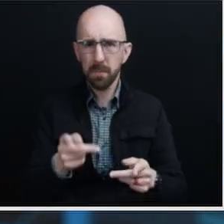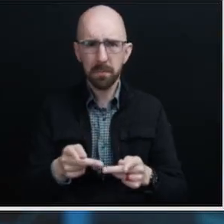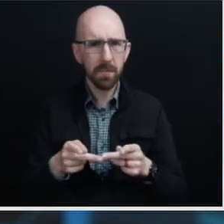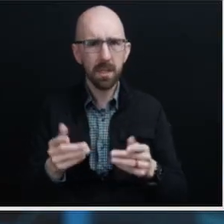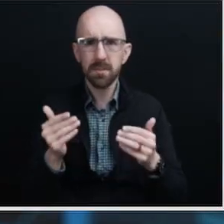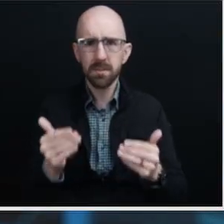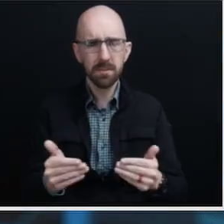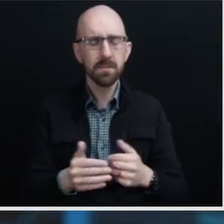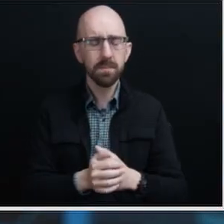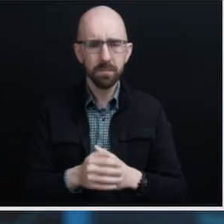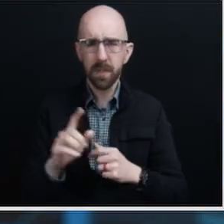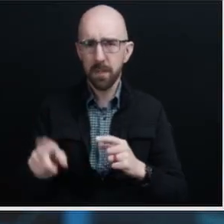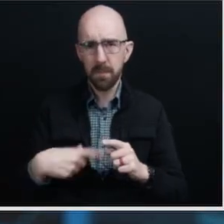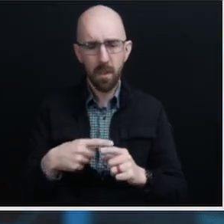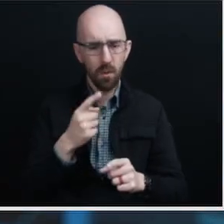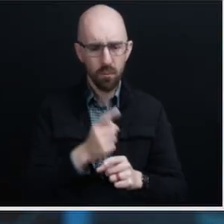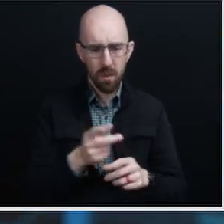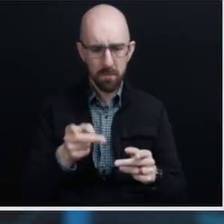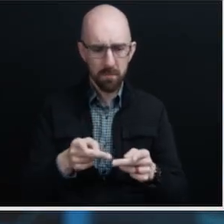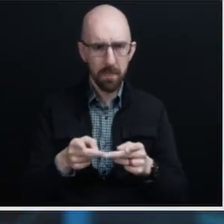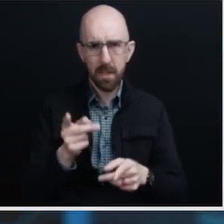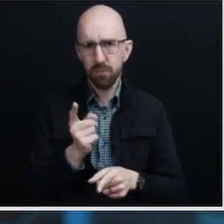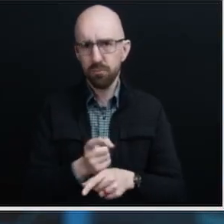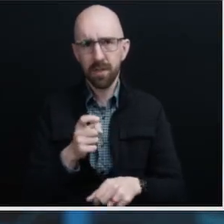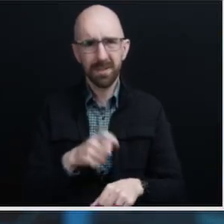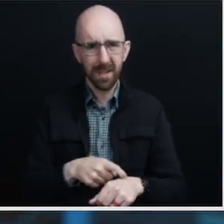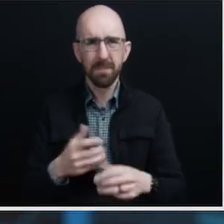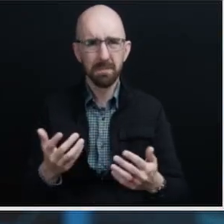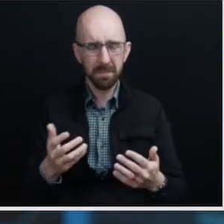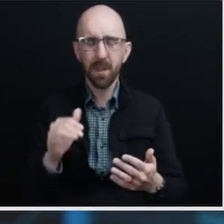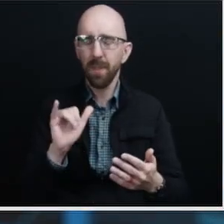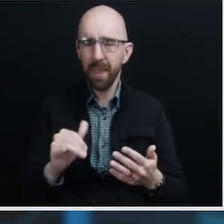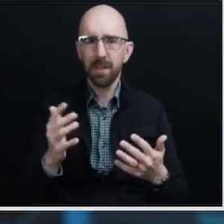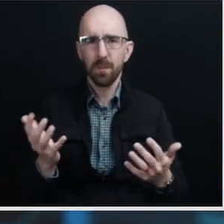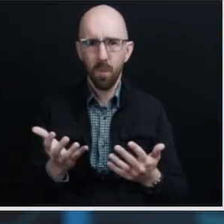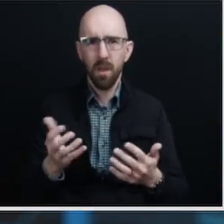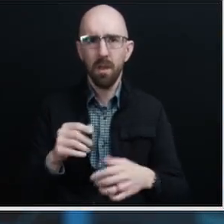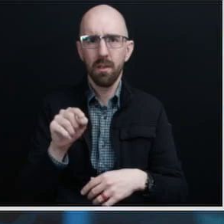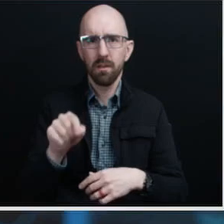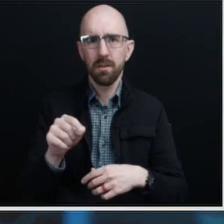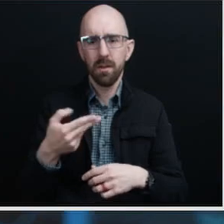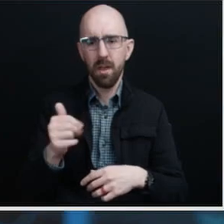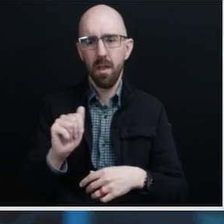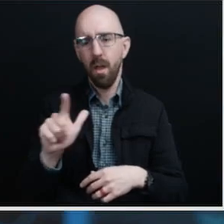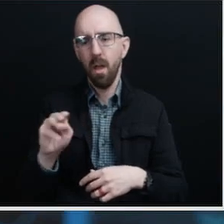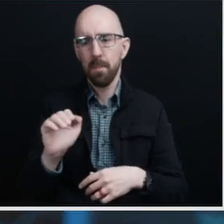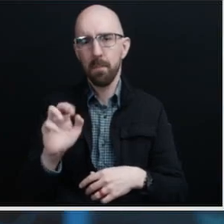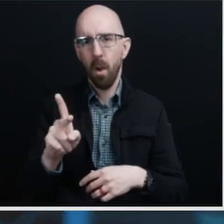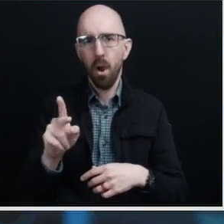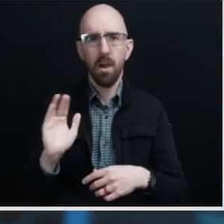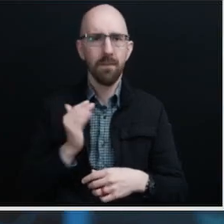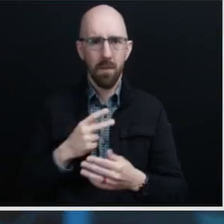the right place right time right and so that is what the hallmark I think of our program is um